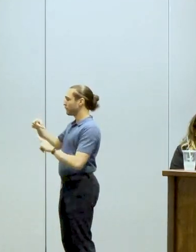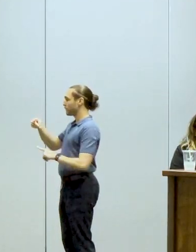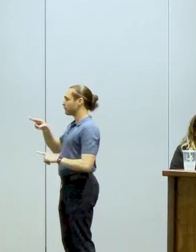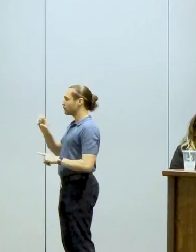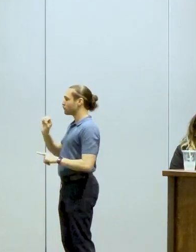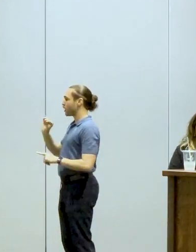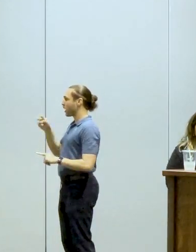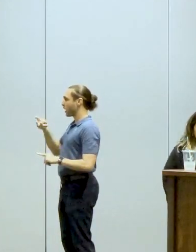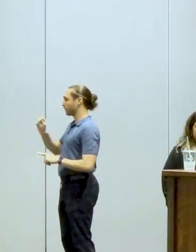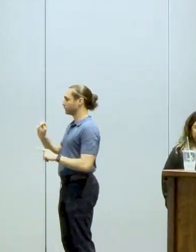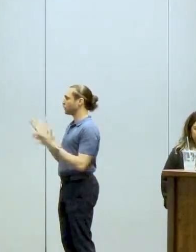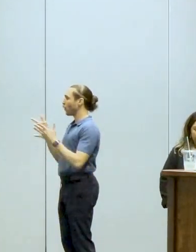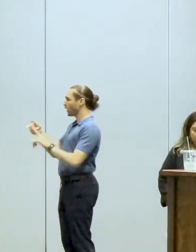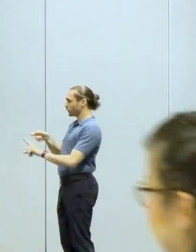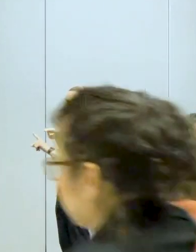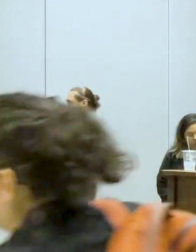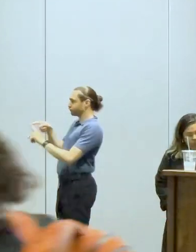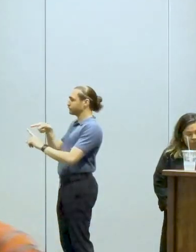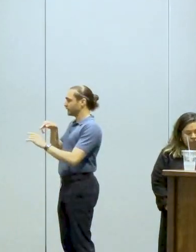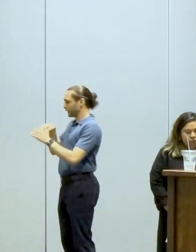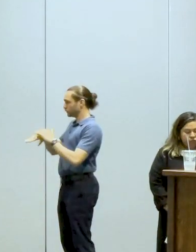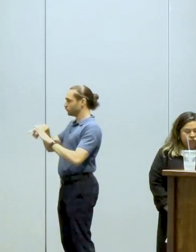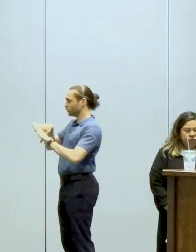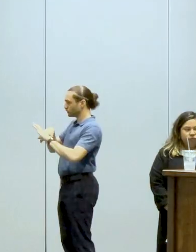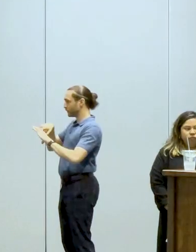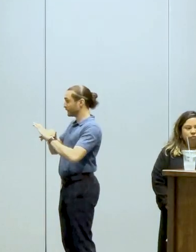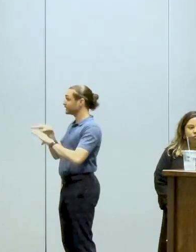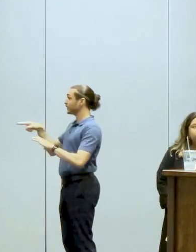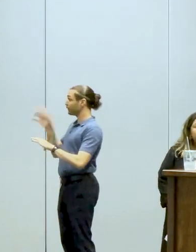question in there that is a prompt, now it's tailoring these